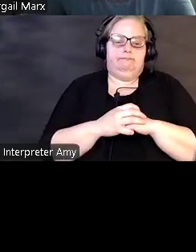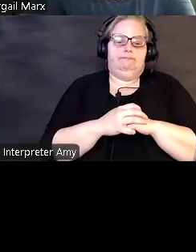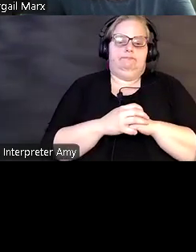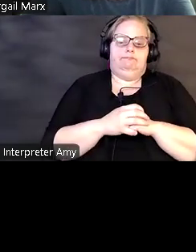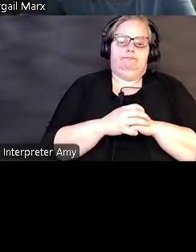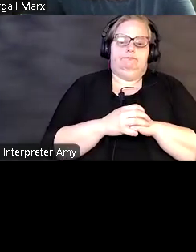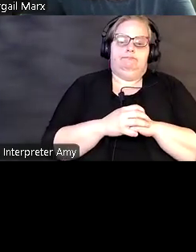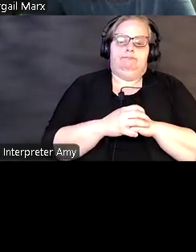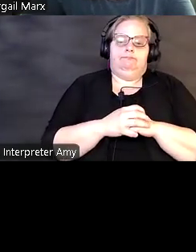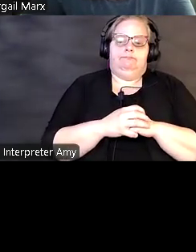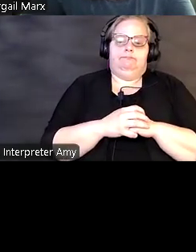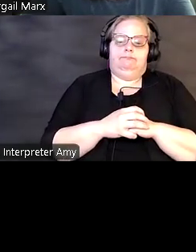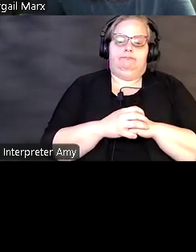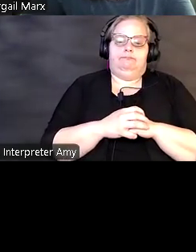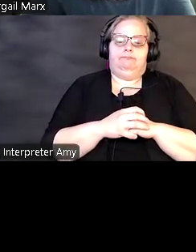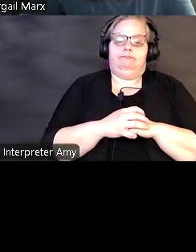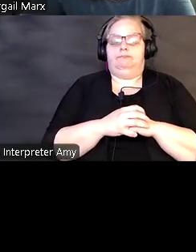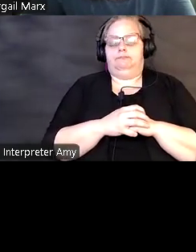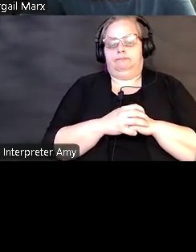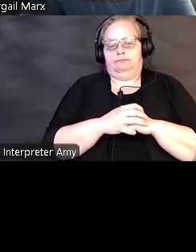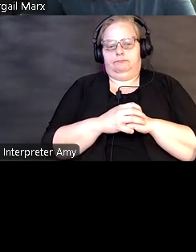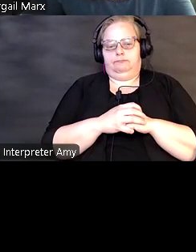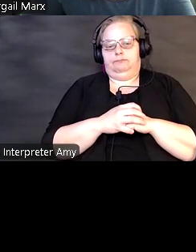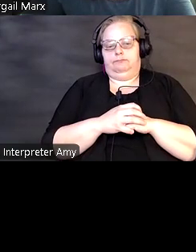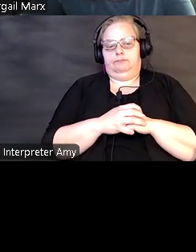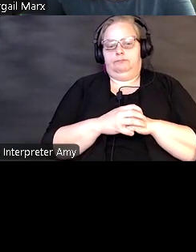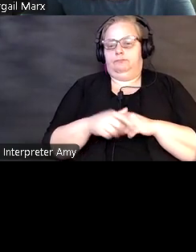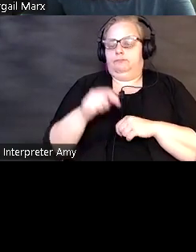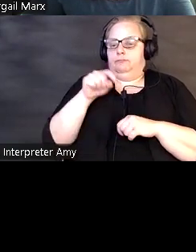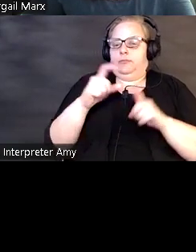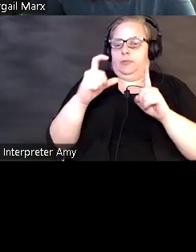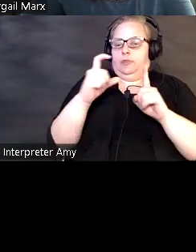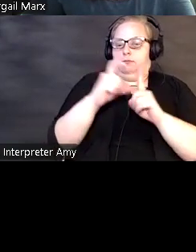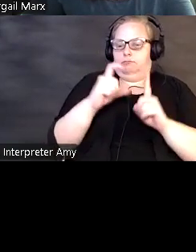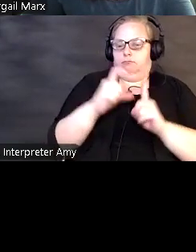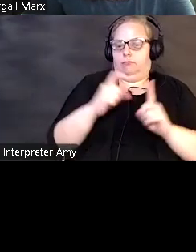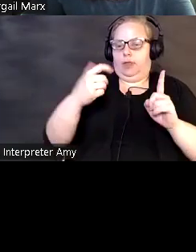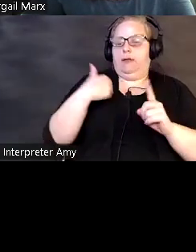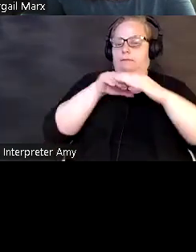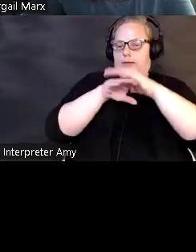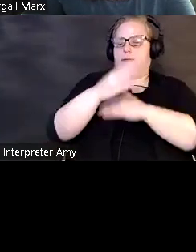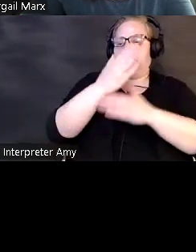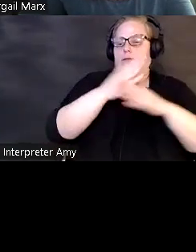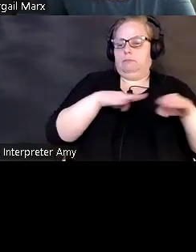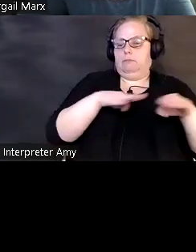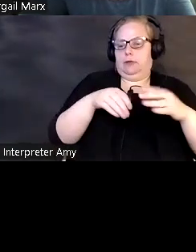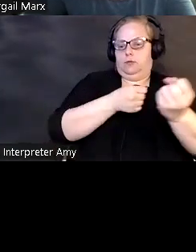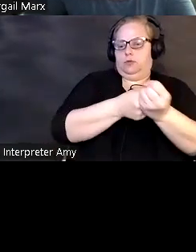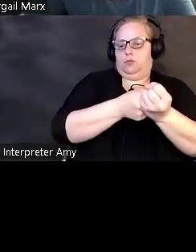This vocabulary also has access to some behavioral support such as first/then and sequences.